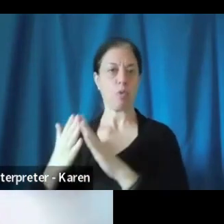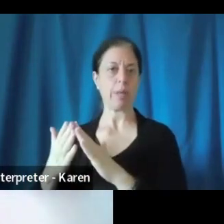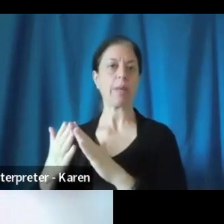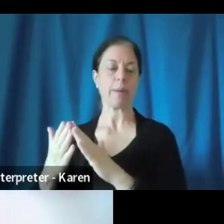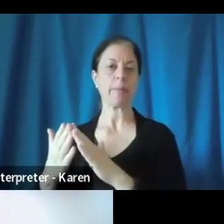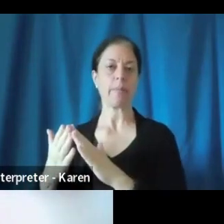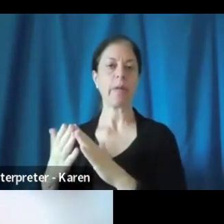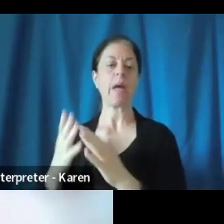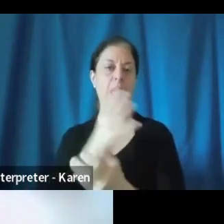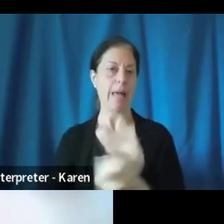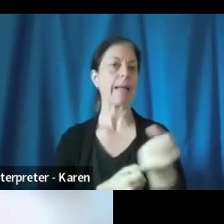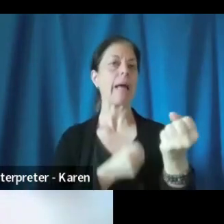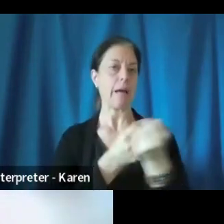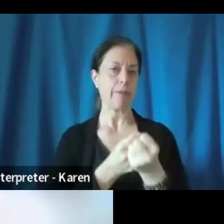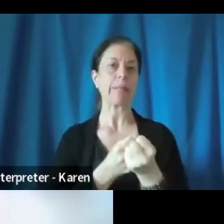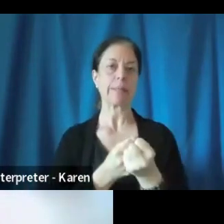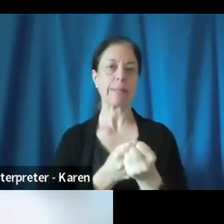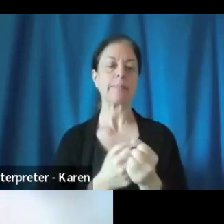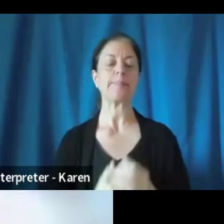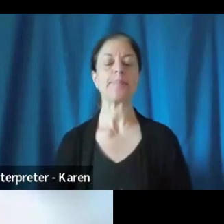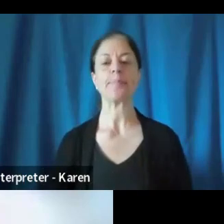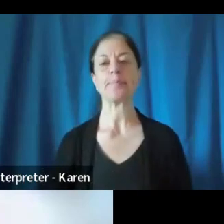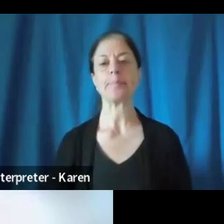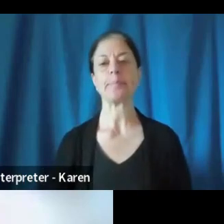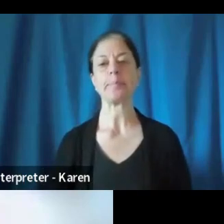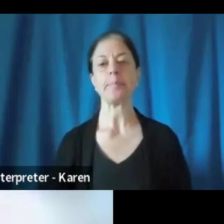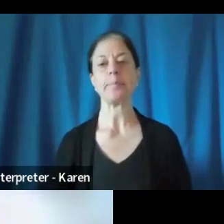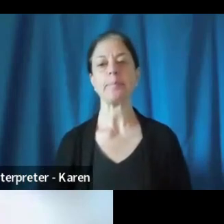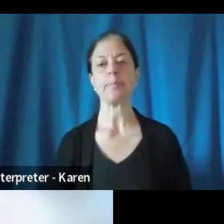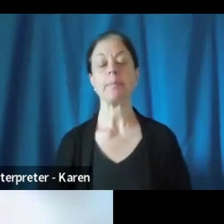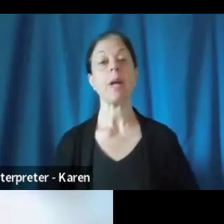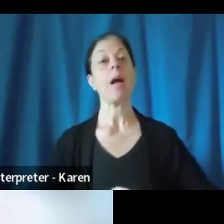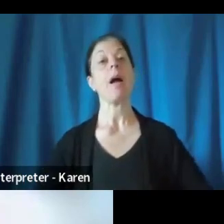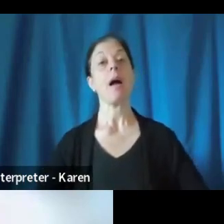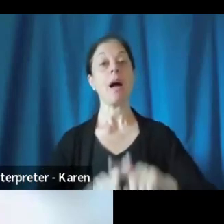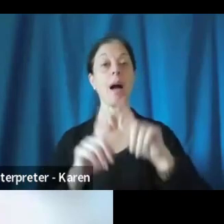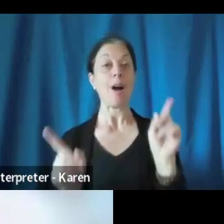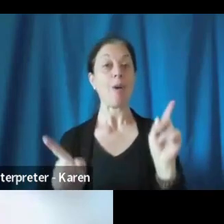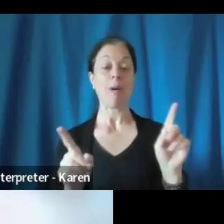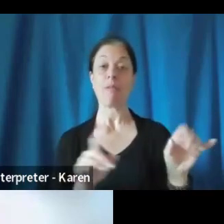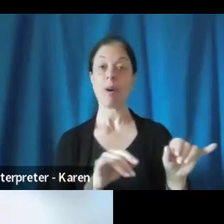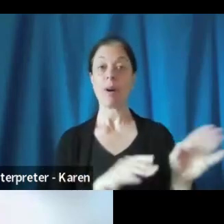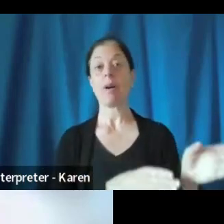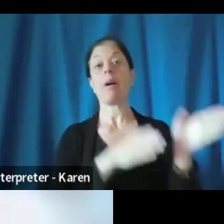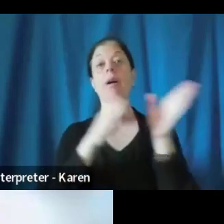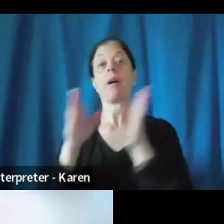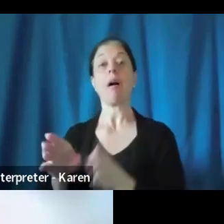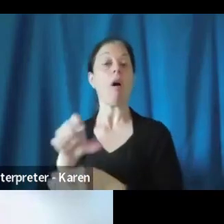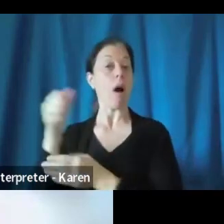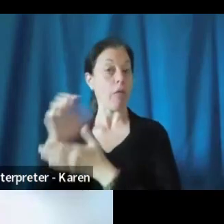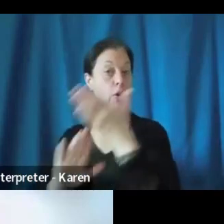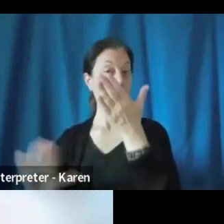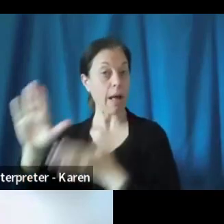chronically ill, they are absolutely members of the disability community and advocates.